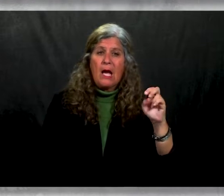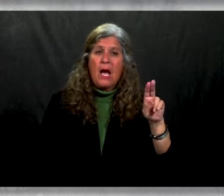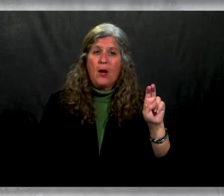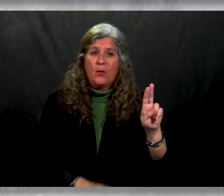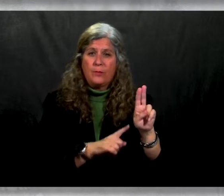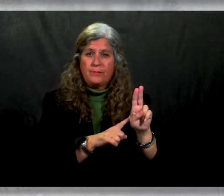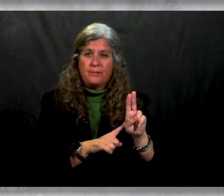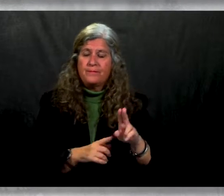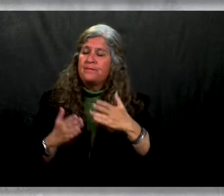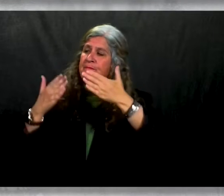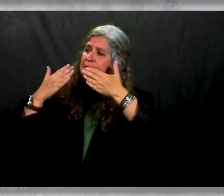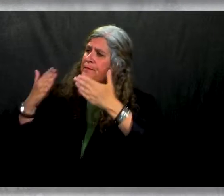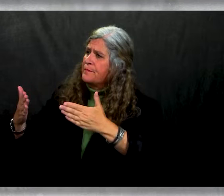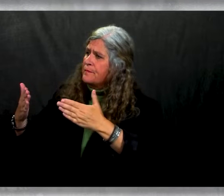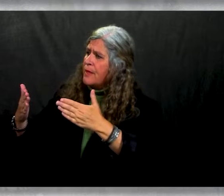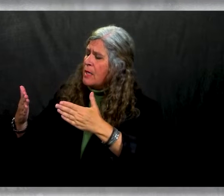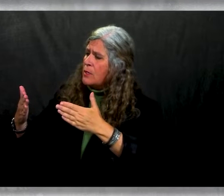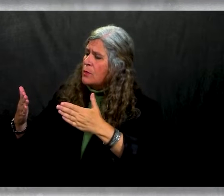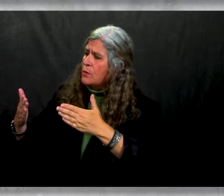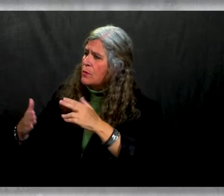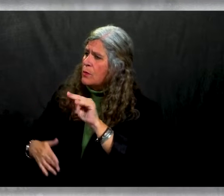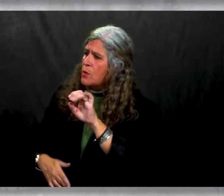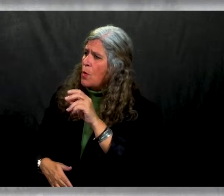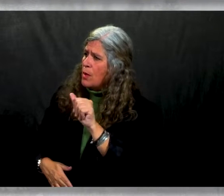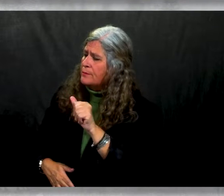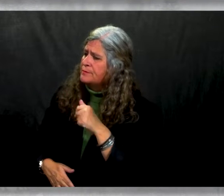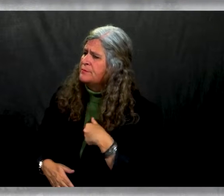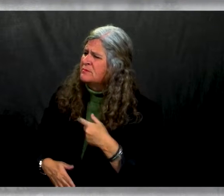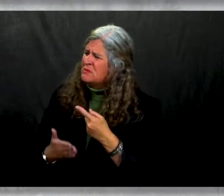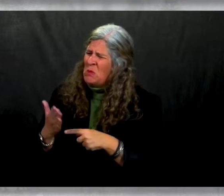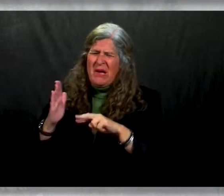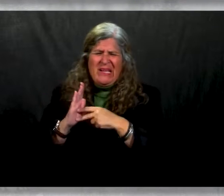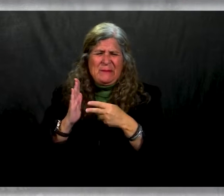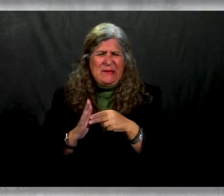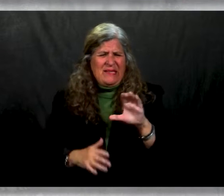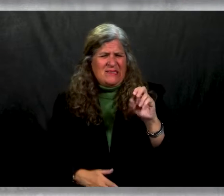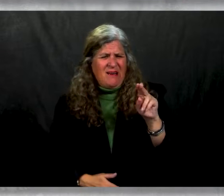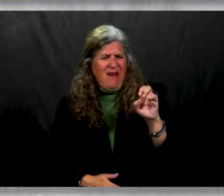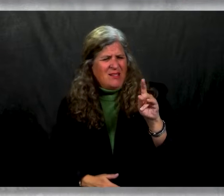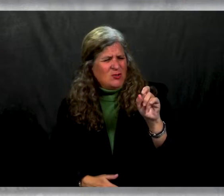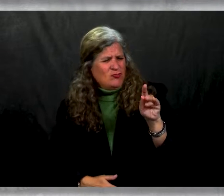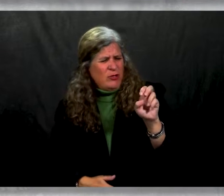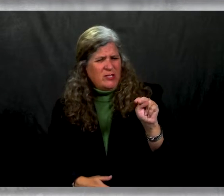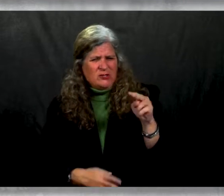Thanks Noa, so what is a concentration camp exactly? Concentration camps were an essential feature